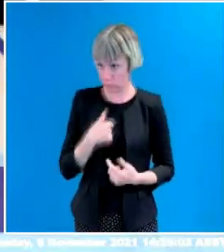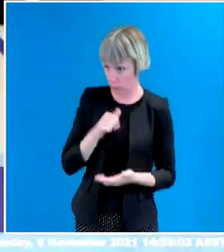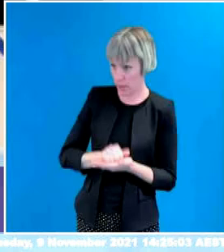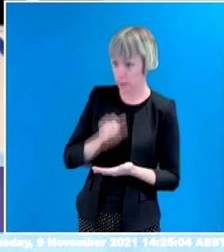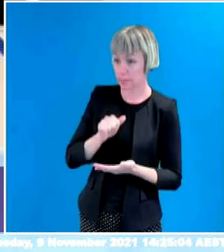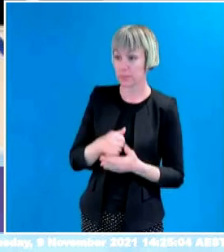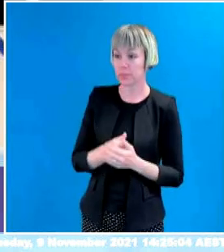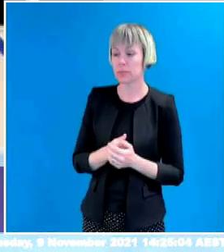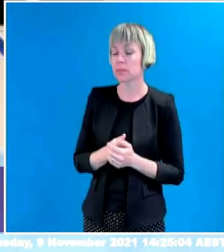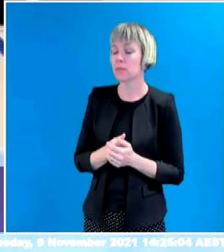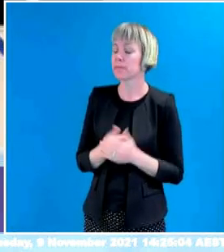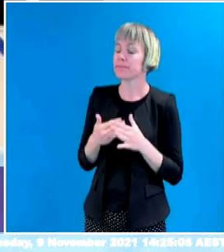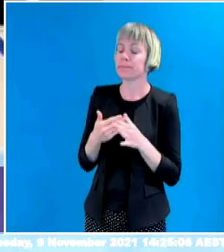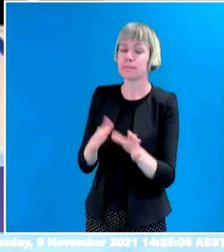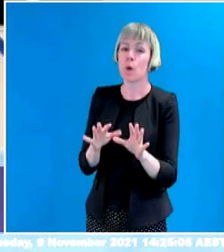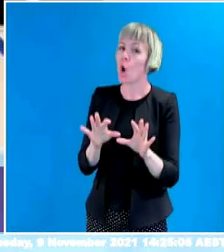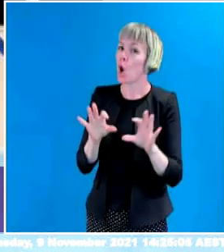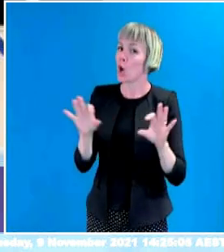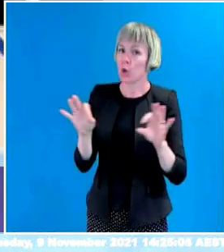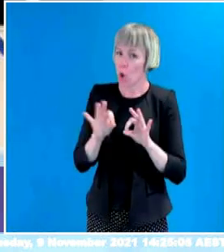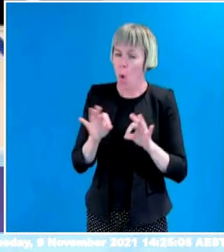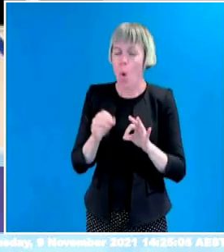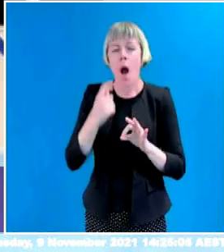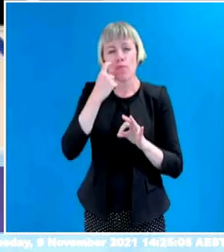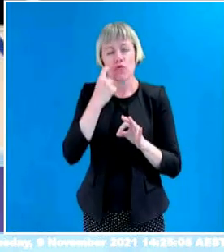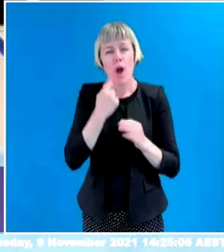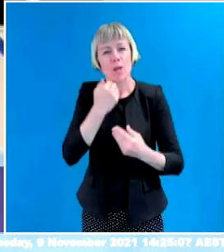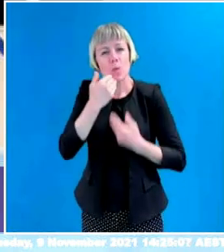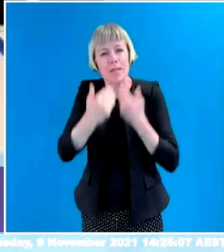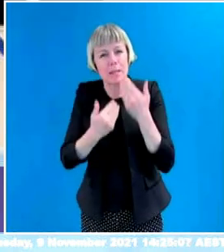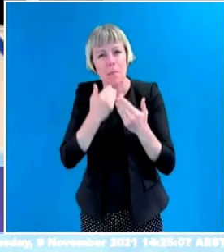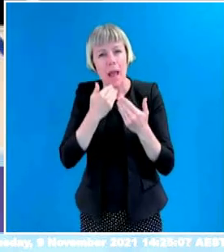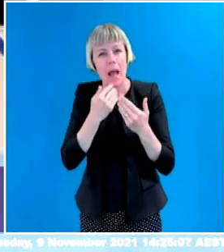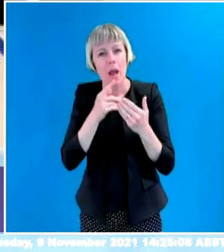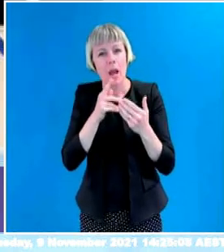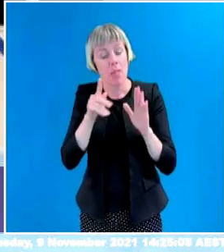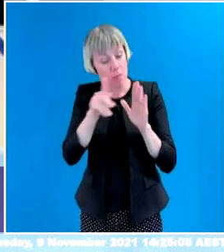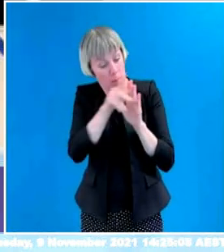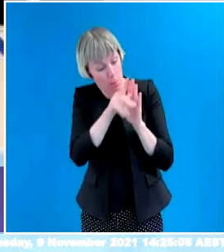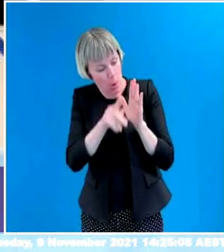I am trying to explain the policy rationale underpinning even one.